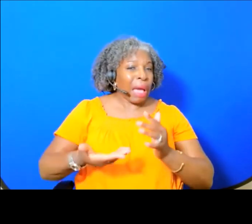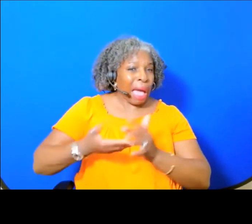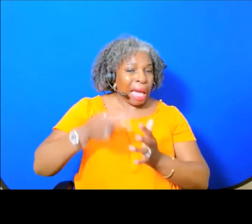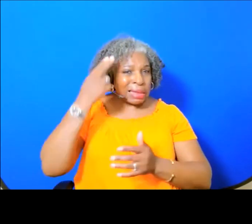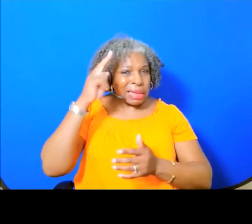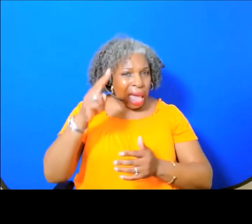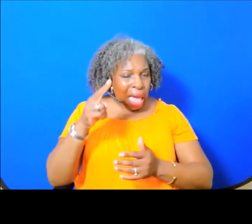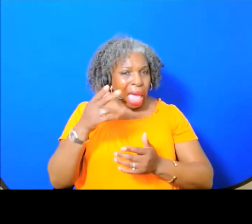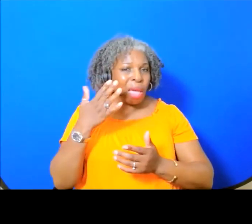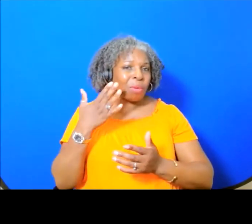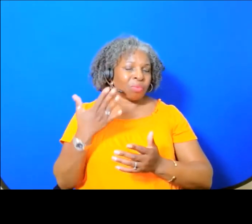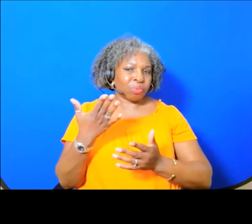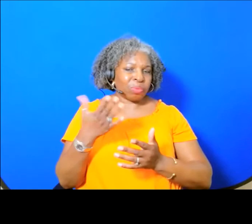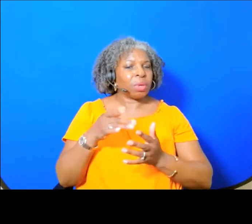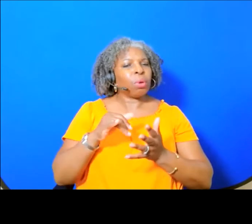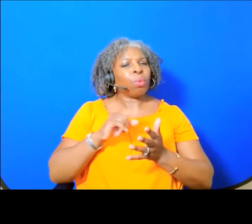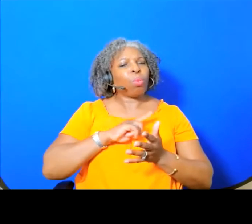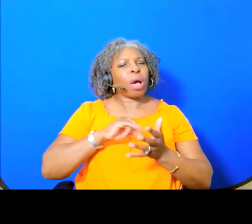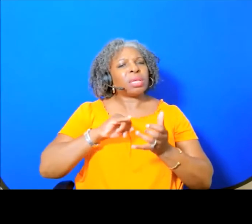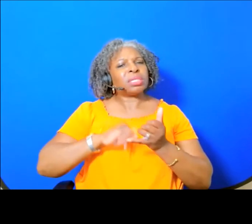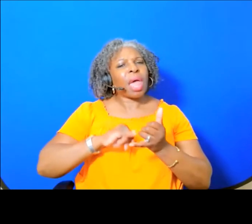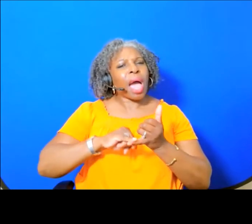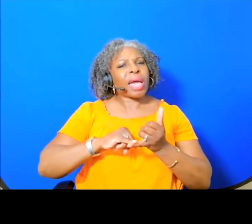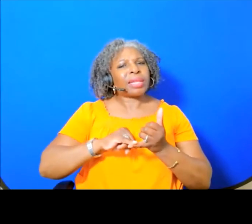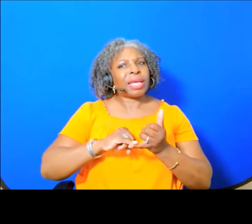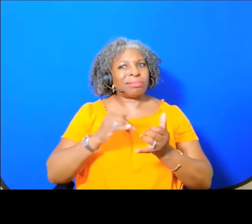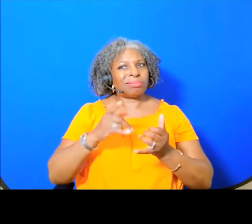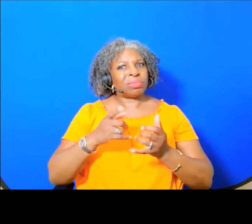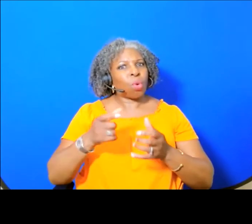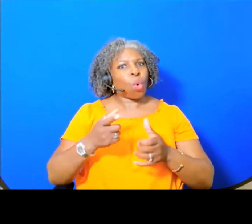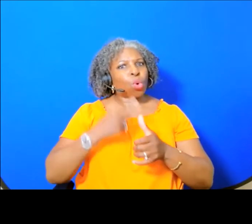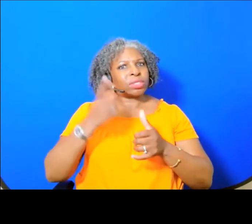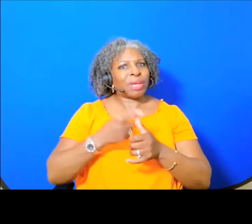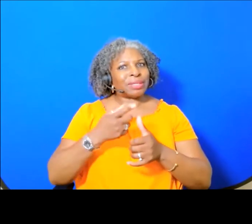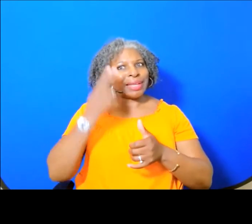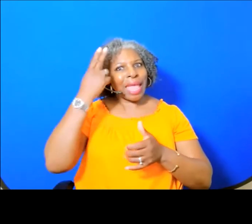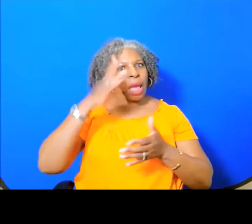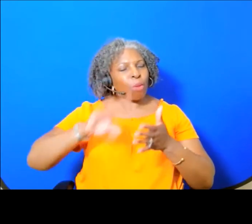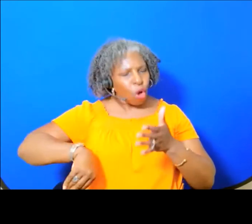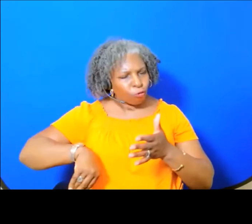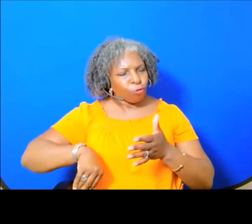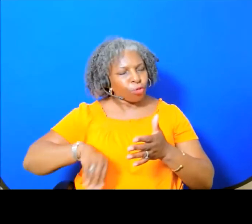slider uses anonymous as its default. Please do note that our moderator and